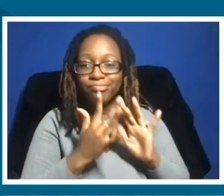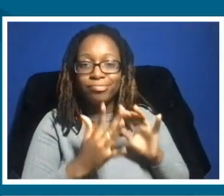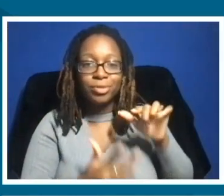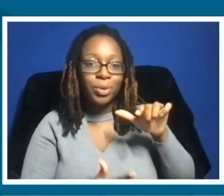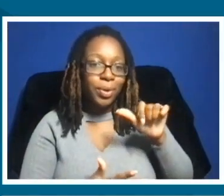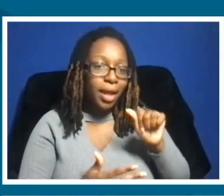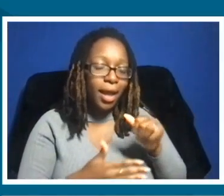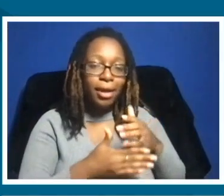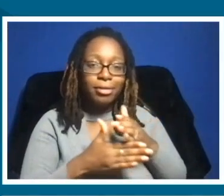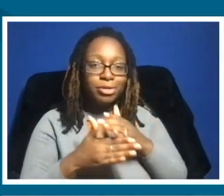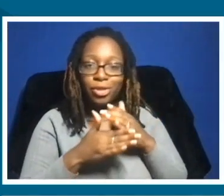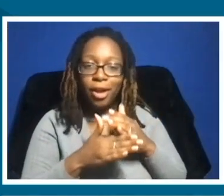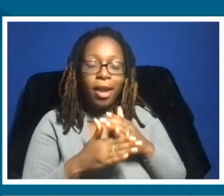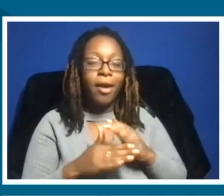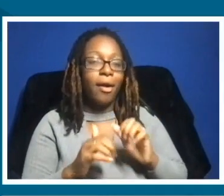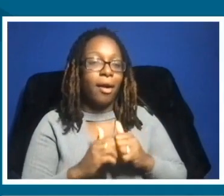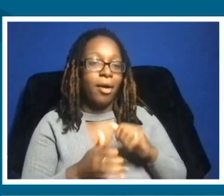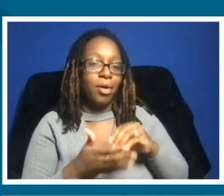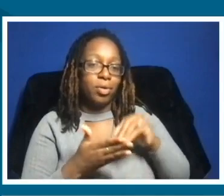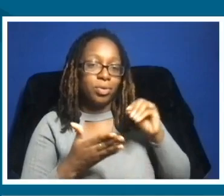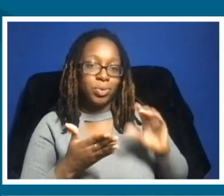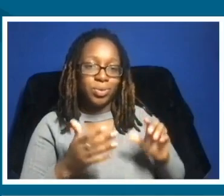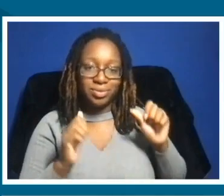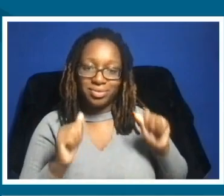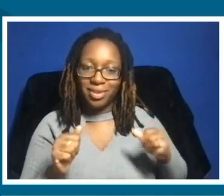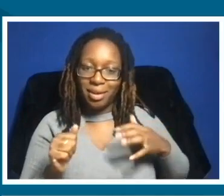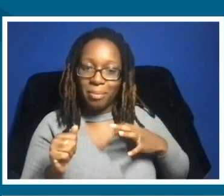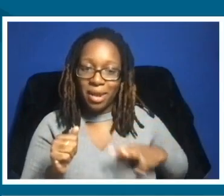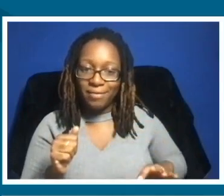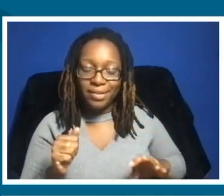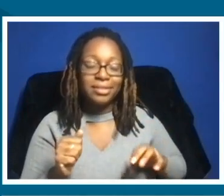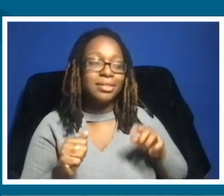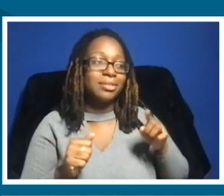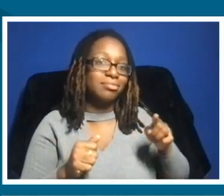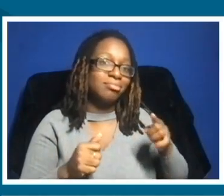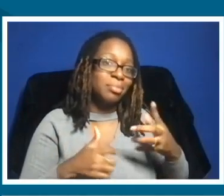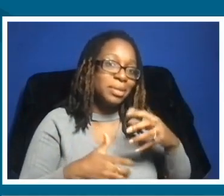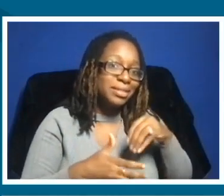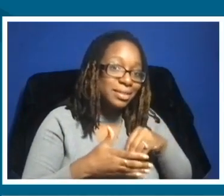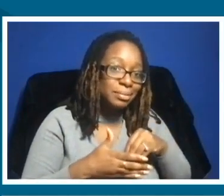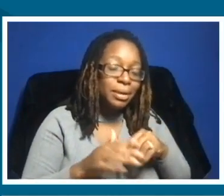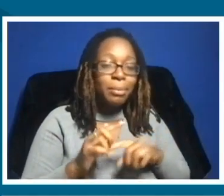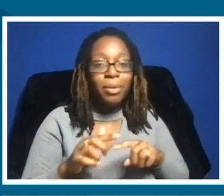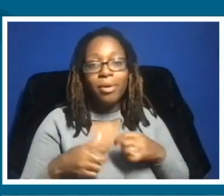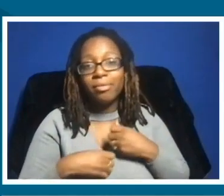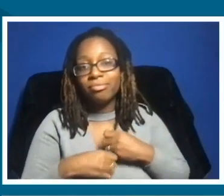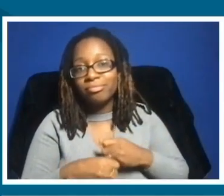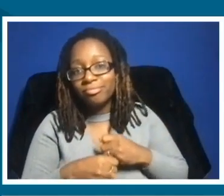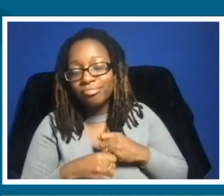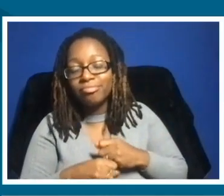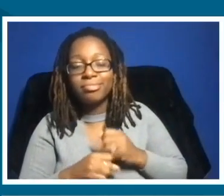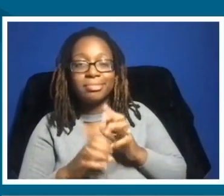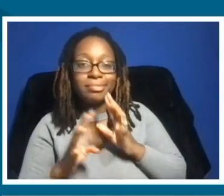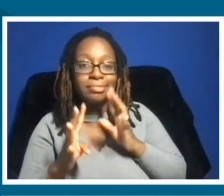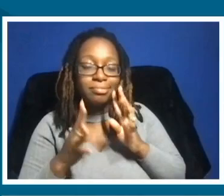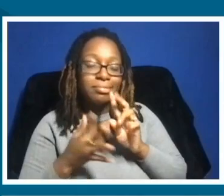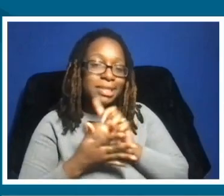about how students can benefit from both participating in but then also creating and designing and launching these